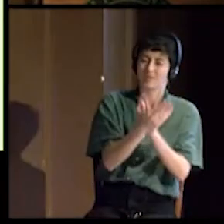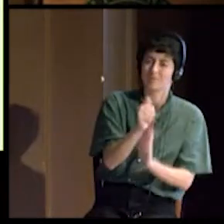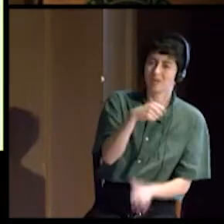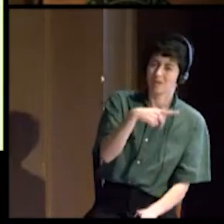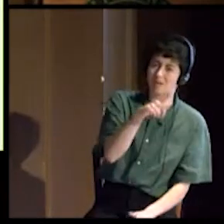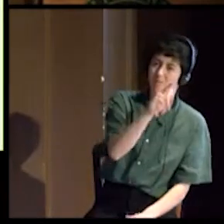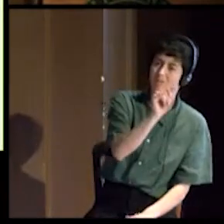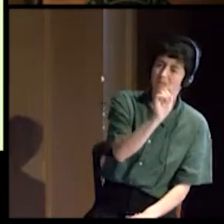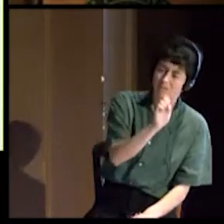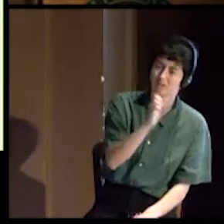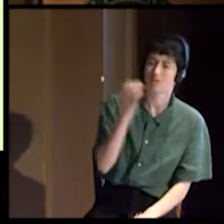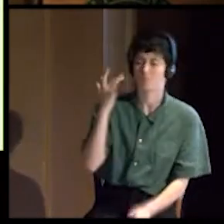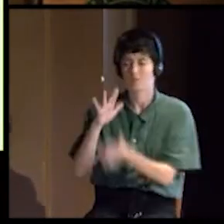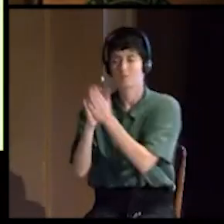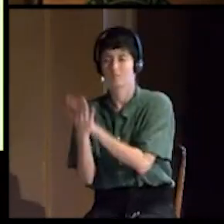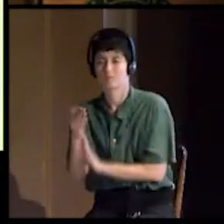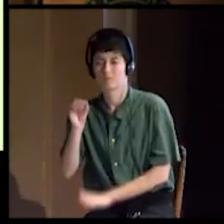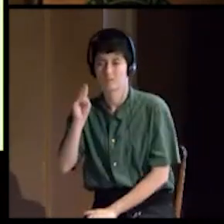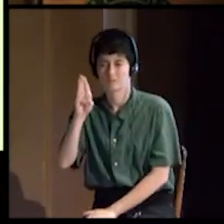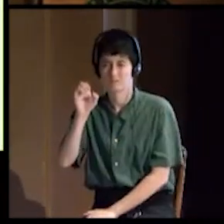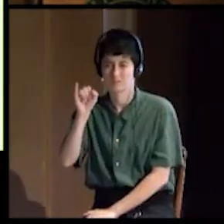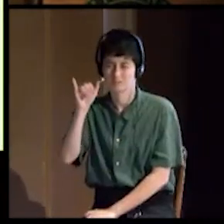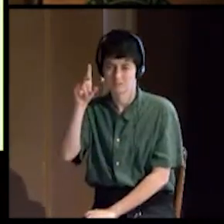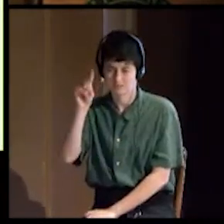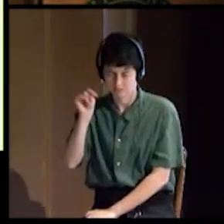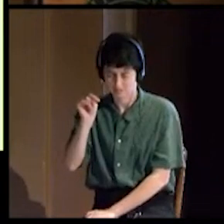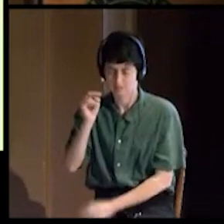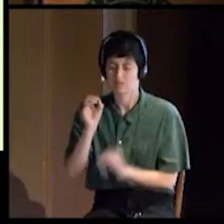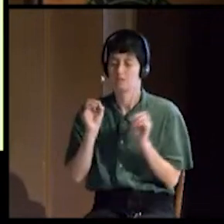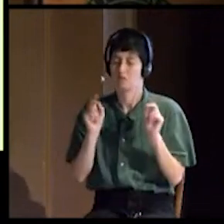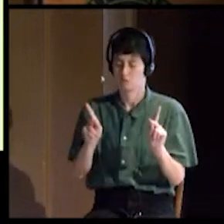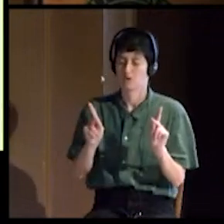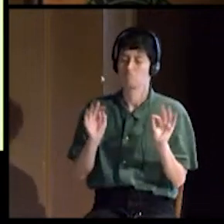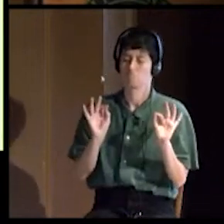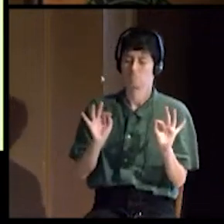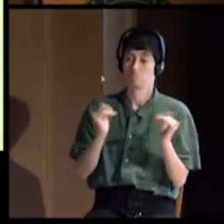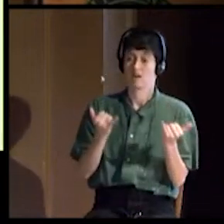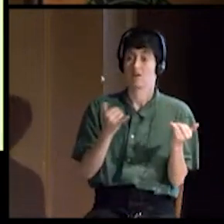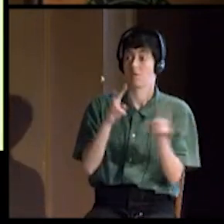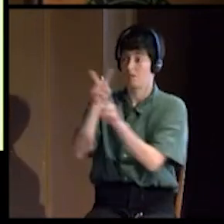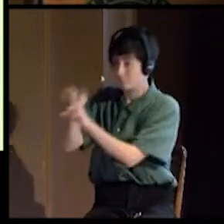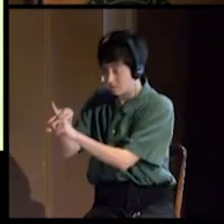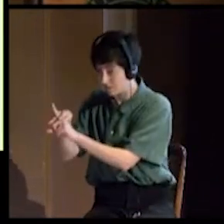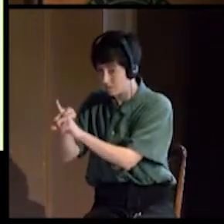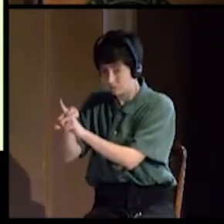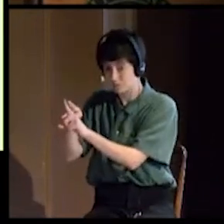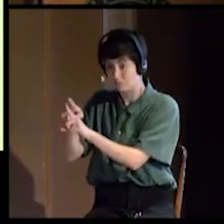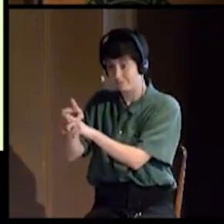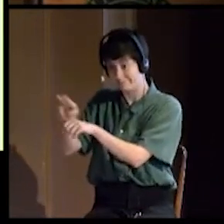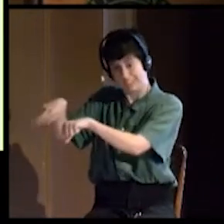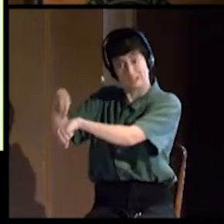So this is generally what it looks like, right? You have to start above the liquidous, but the earth is full of rocks and minerals, right?